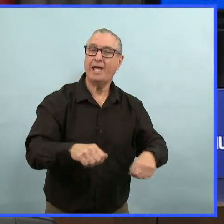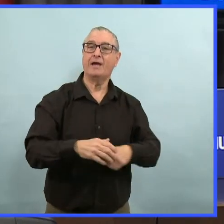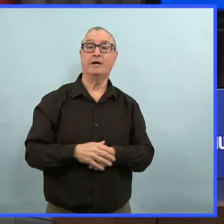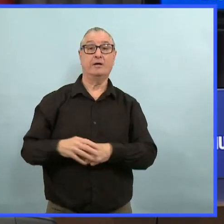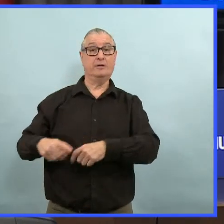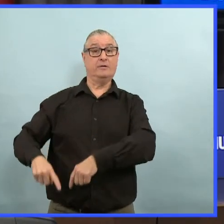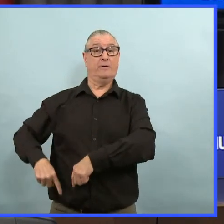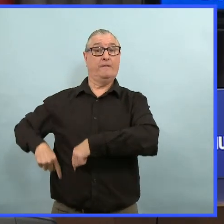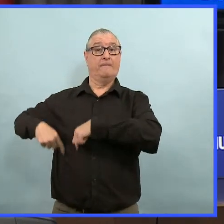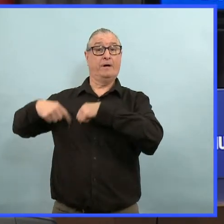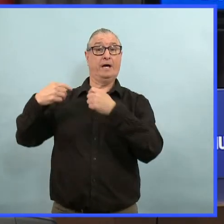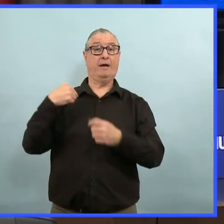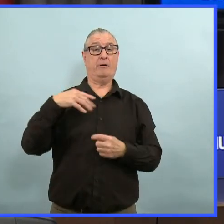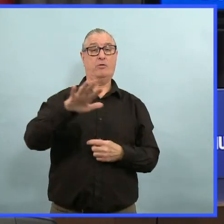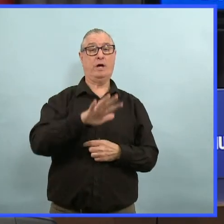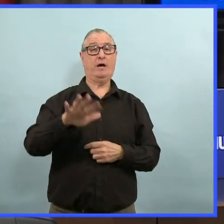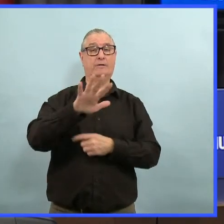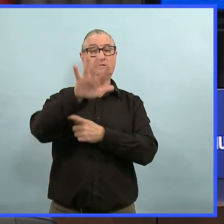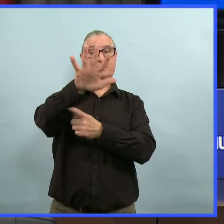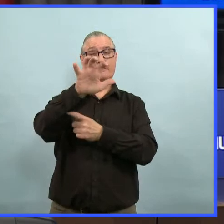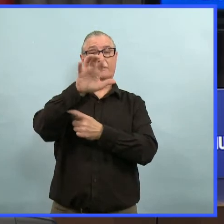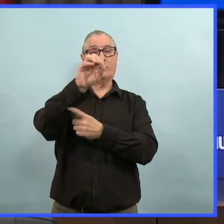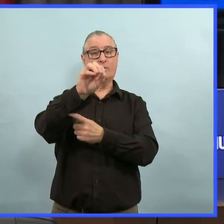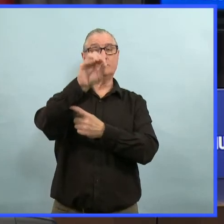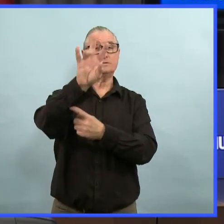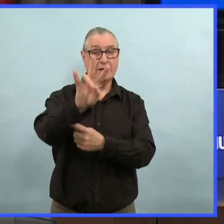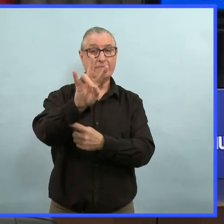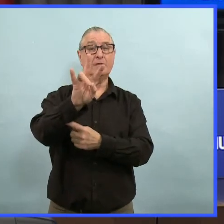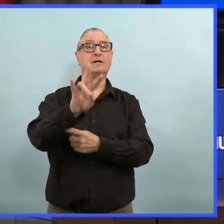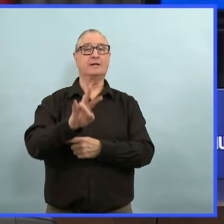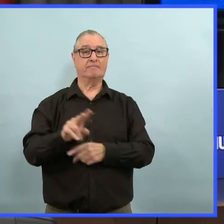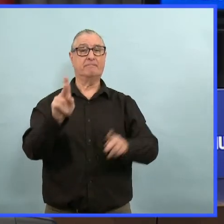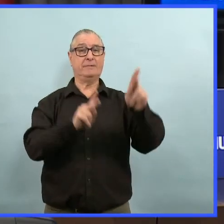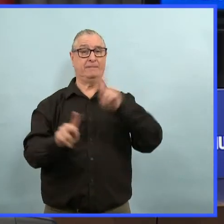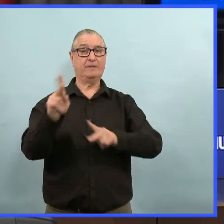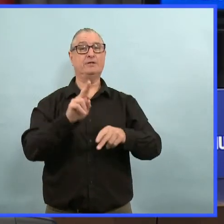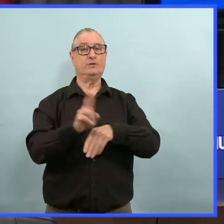and saved approximately three thousand seven hundred and twenty nine inpatient days in hospital